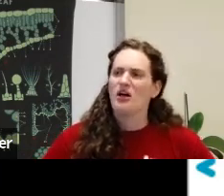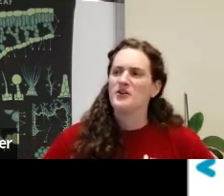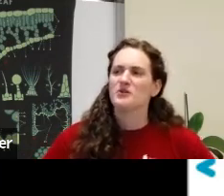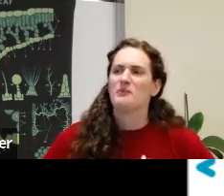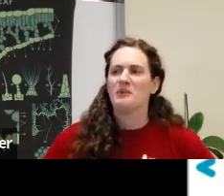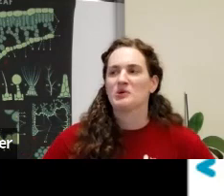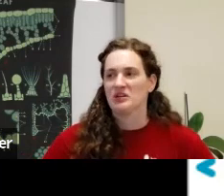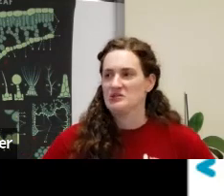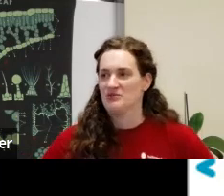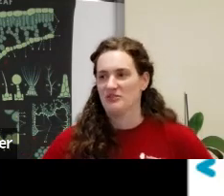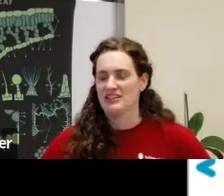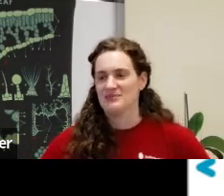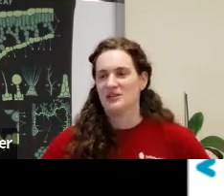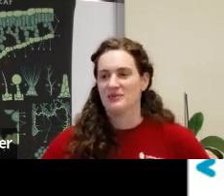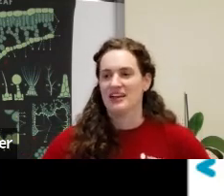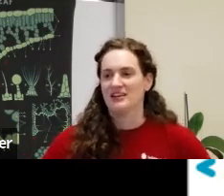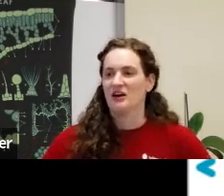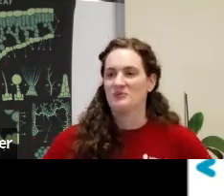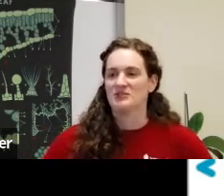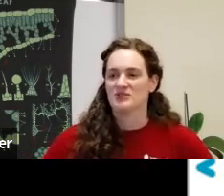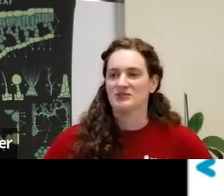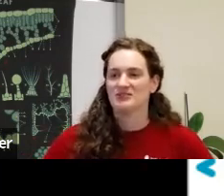Emily Borger: Well, if you could remember what you did for the experiment that could help to.